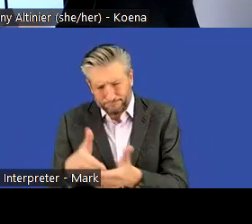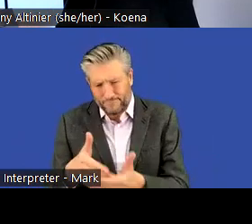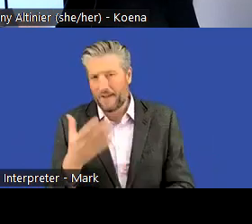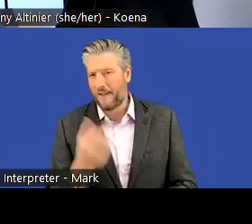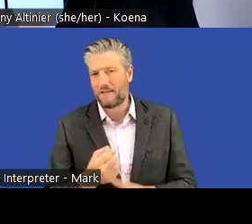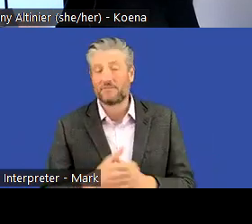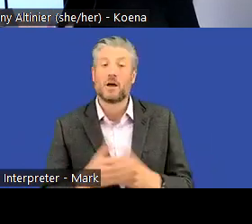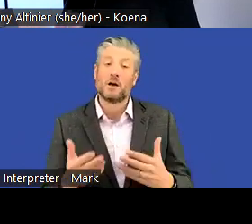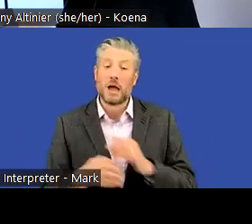normal.